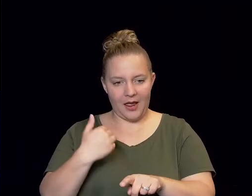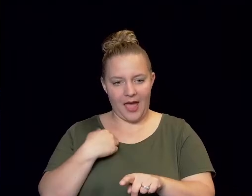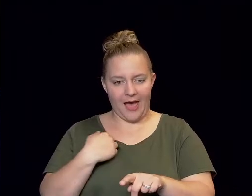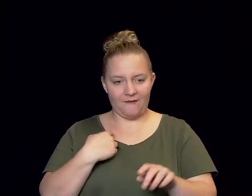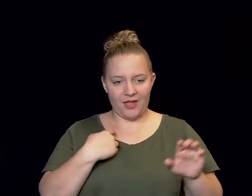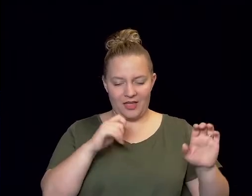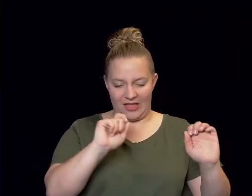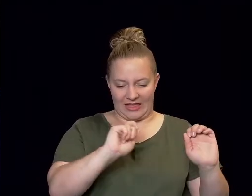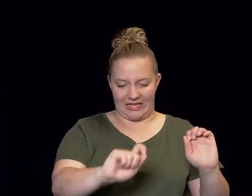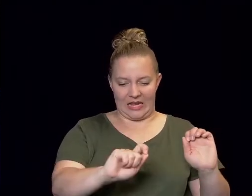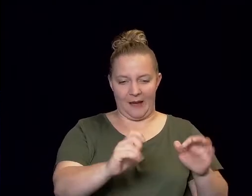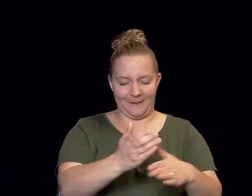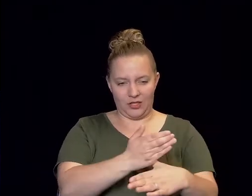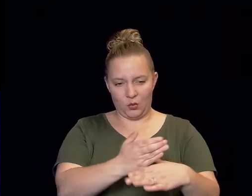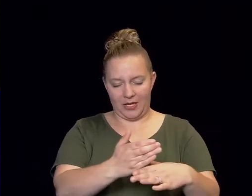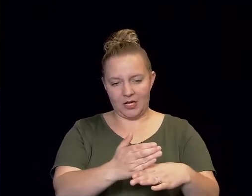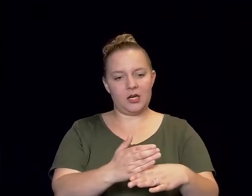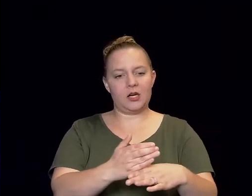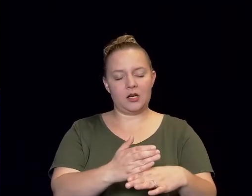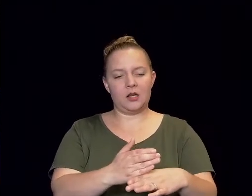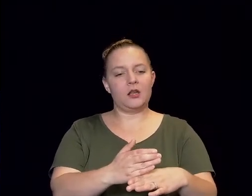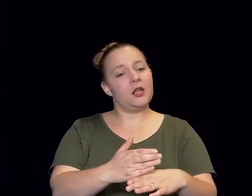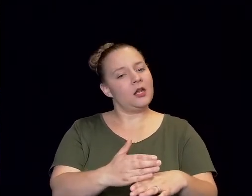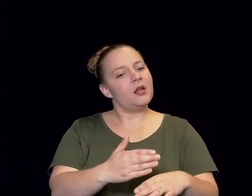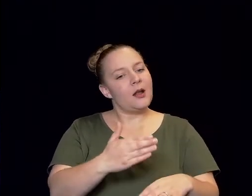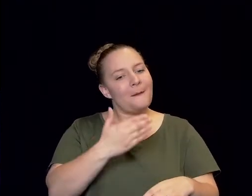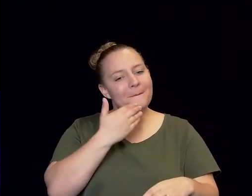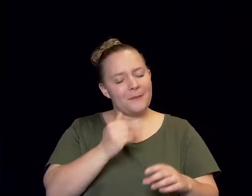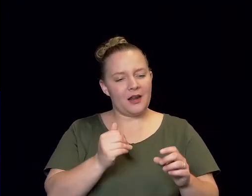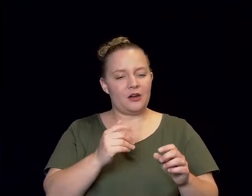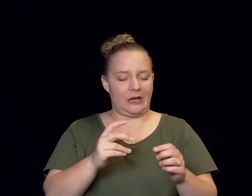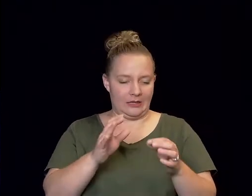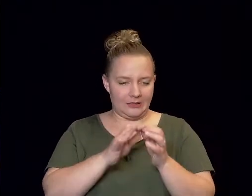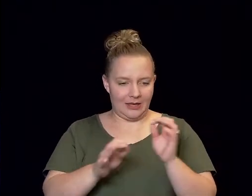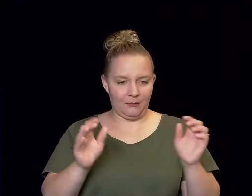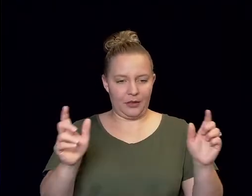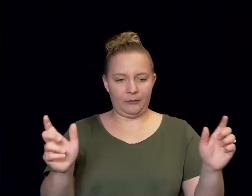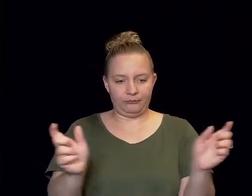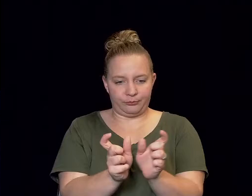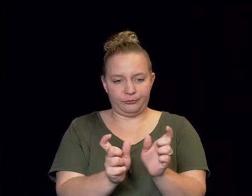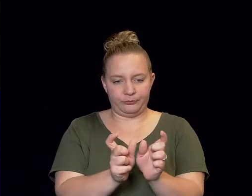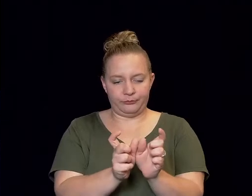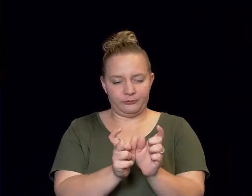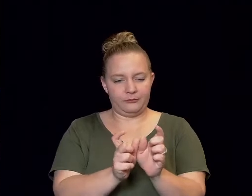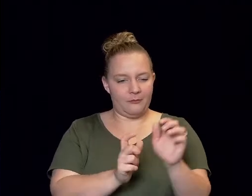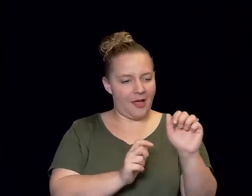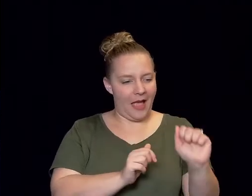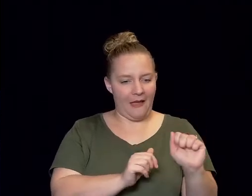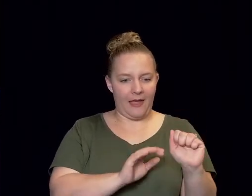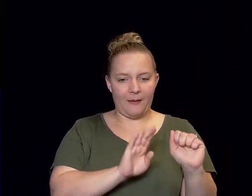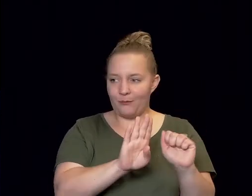between the two terms, that even better would be to just smush these two things together. So, we got ab